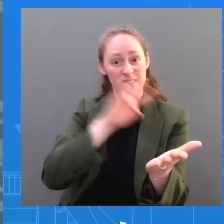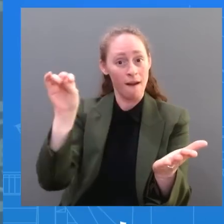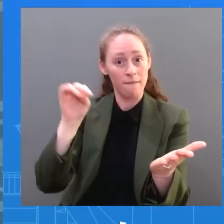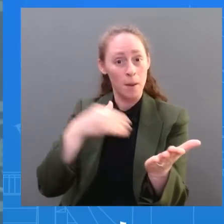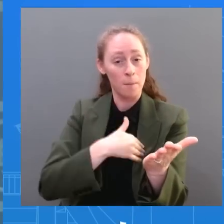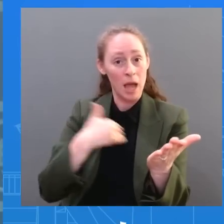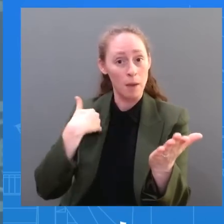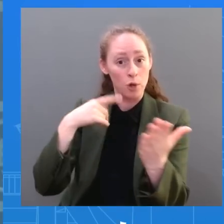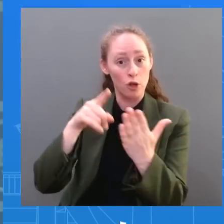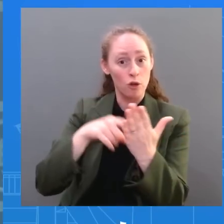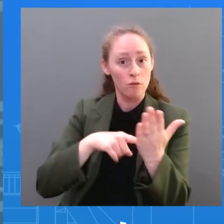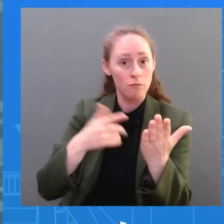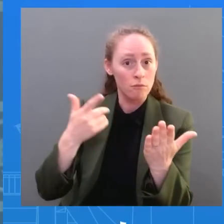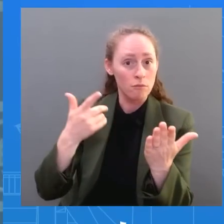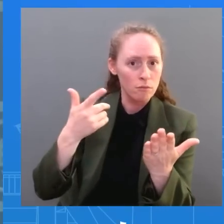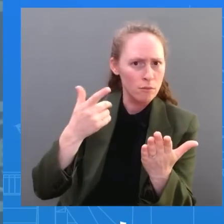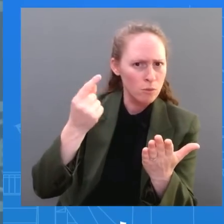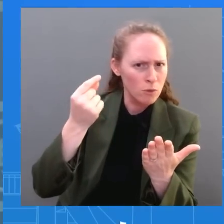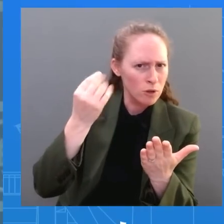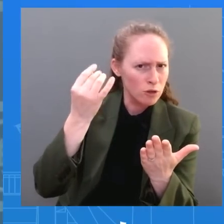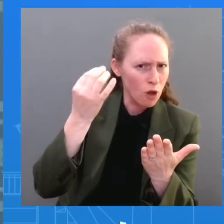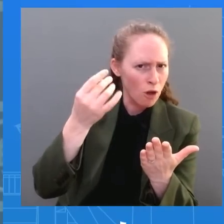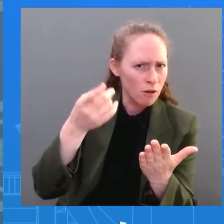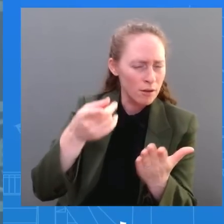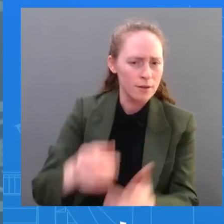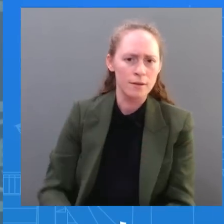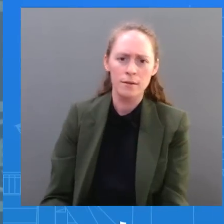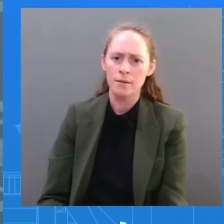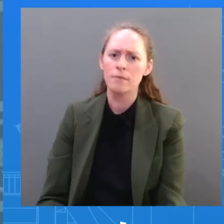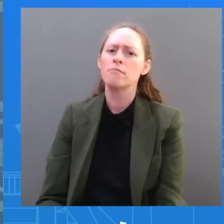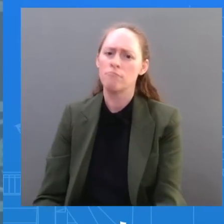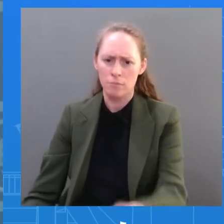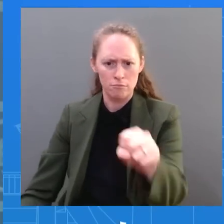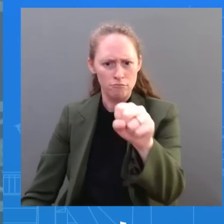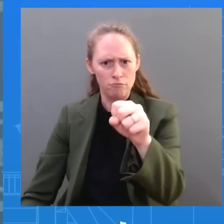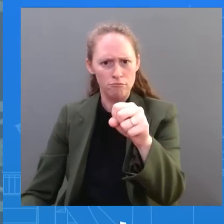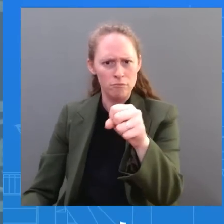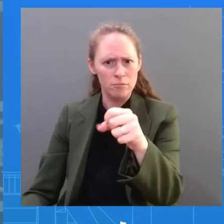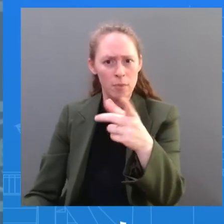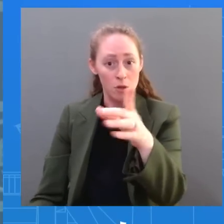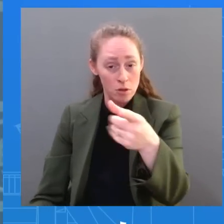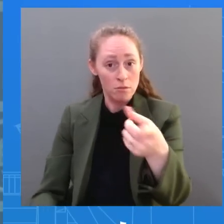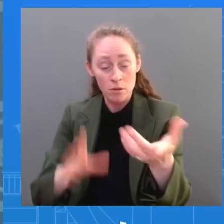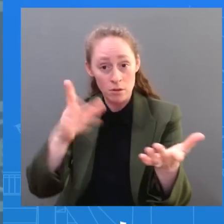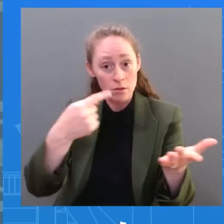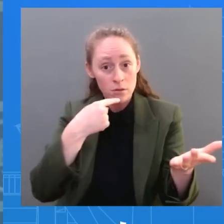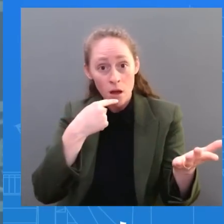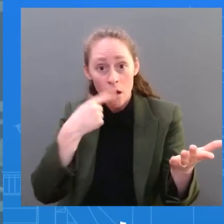The Press: Yeah, you did say -- Ms. Jean-Pierre: Okay. The Press: -- you would talk to us. Ms. Jean-Pierre: Yeah. The Press: But that was all I heard. Is there anything else you could add? Ms. Jean-Pierre: Well, look, you know, we're --